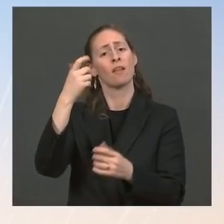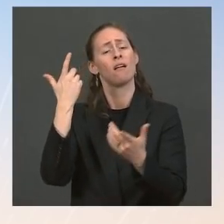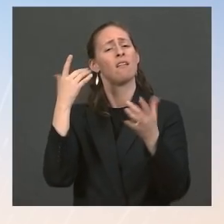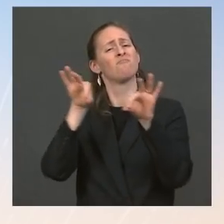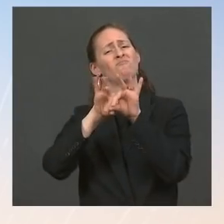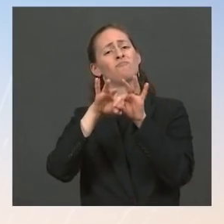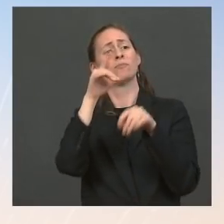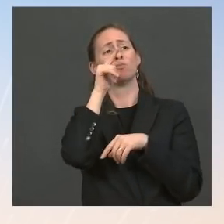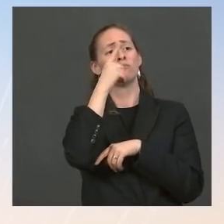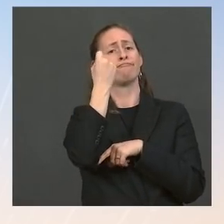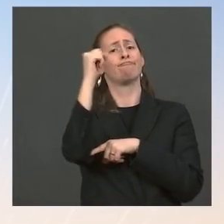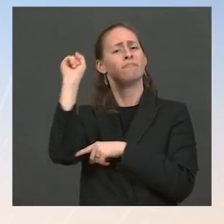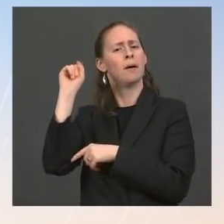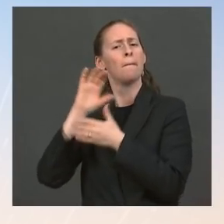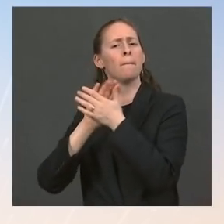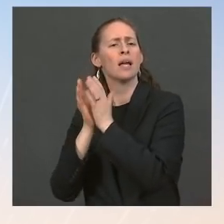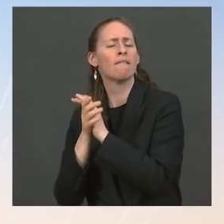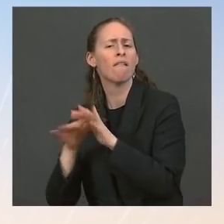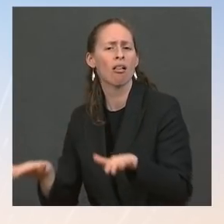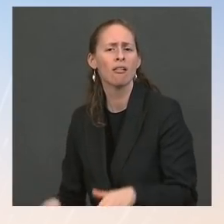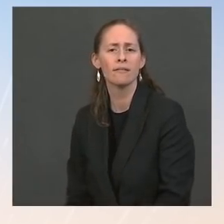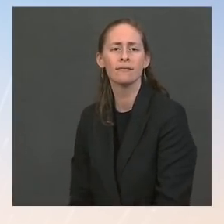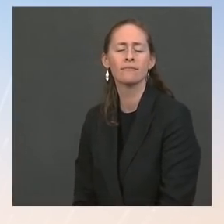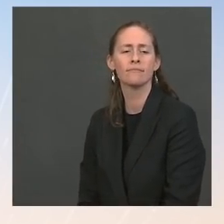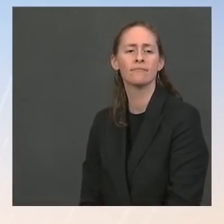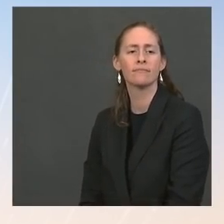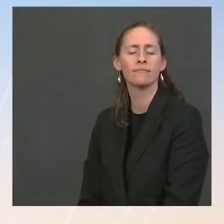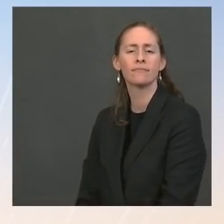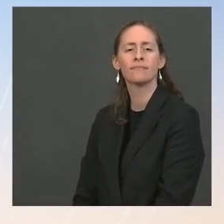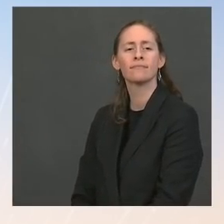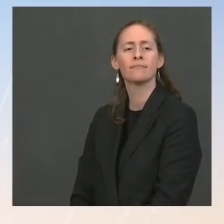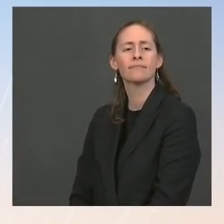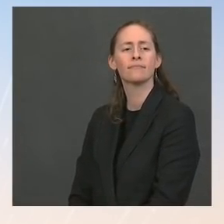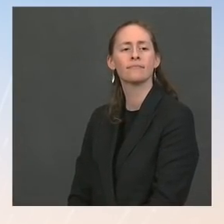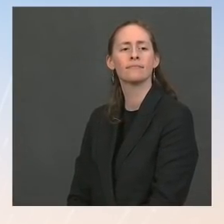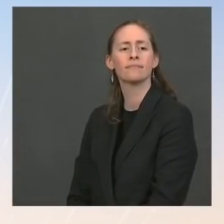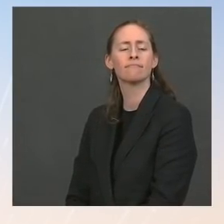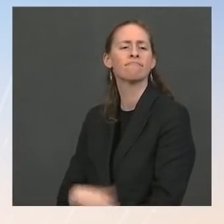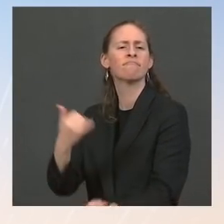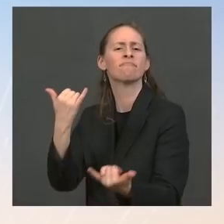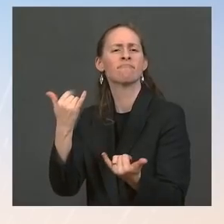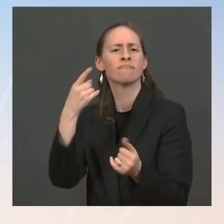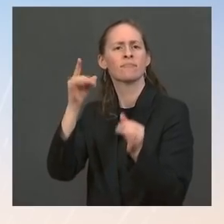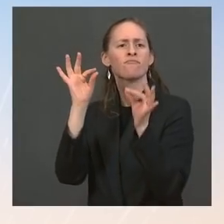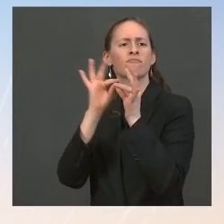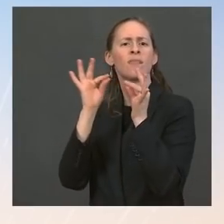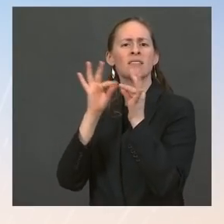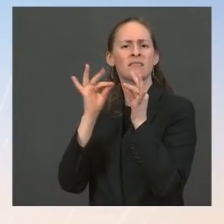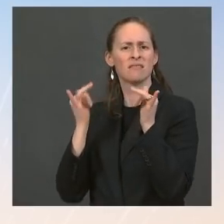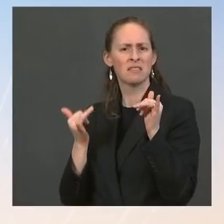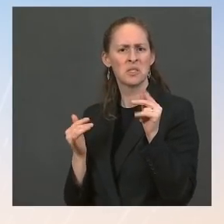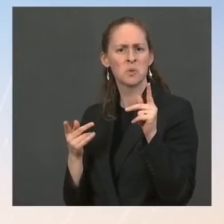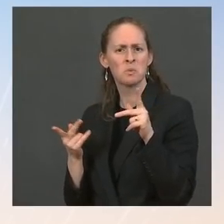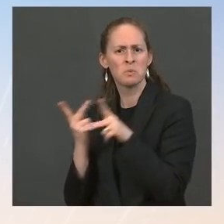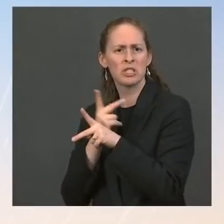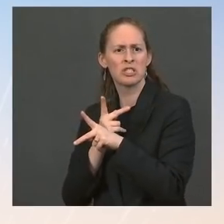right now: inflation, obviously, at a 31-year high right now. Americans are seeing their dollars, their paychecks stretched right now.